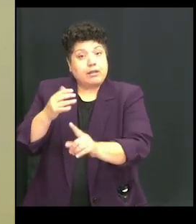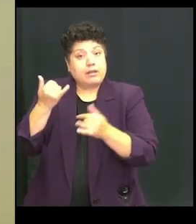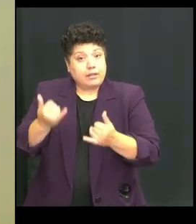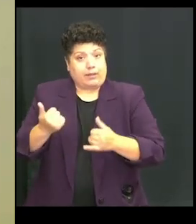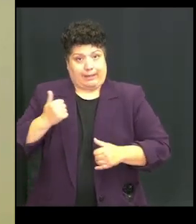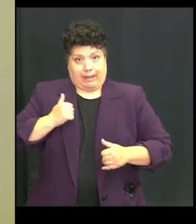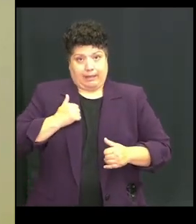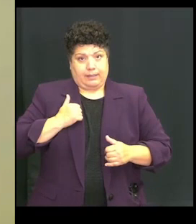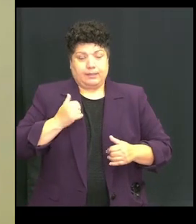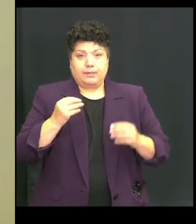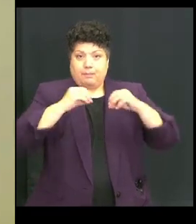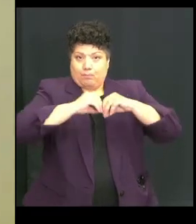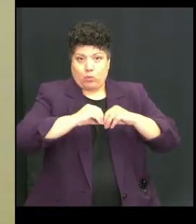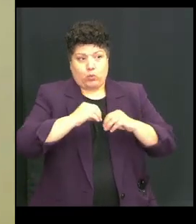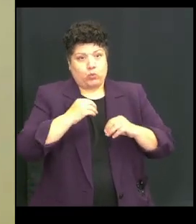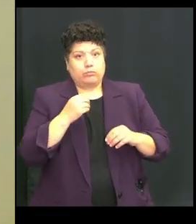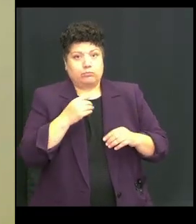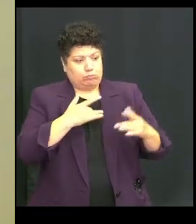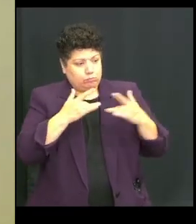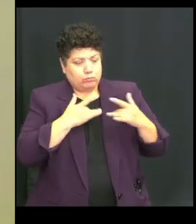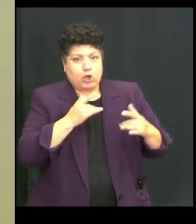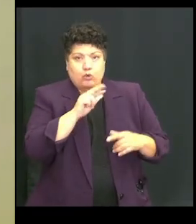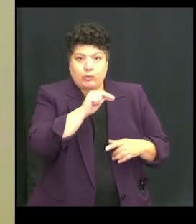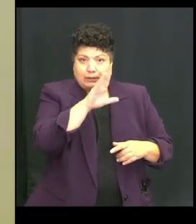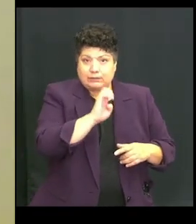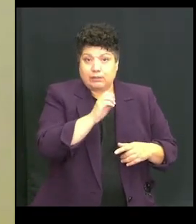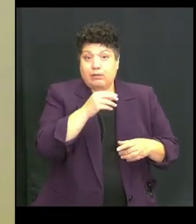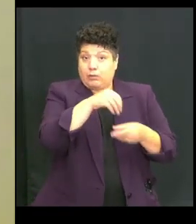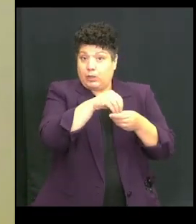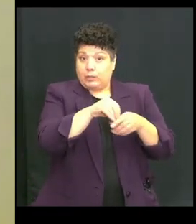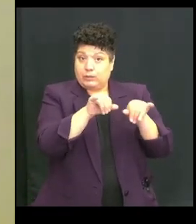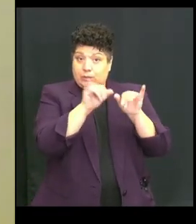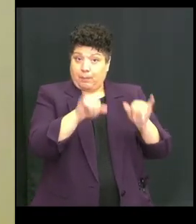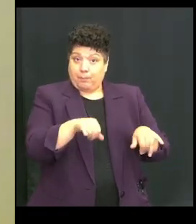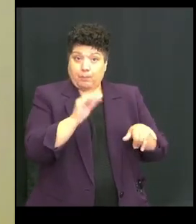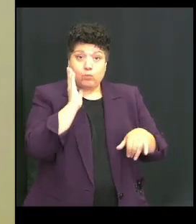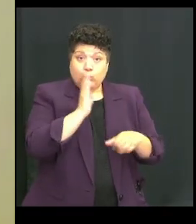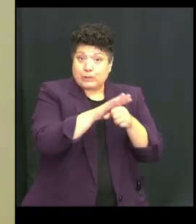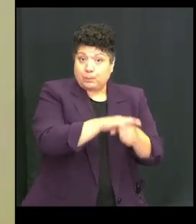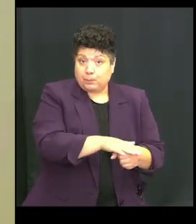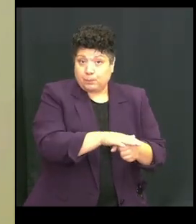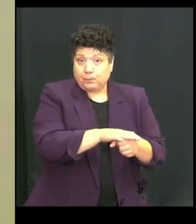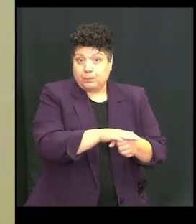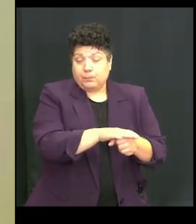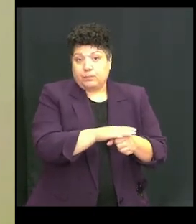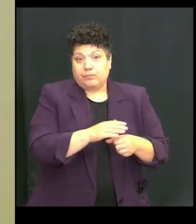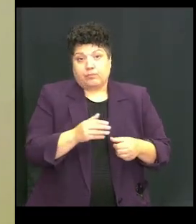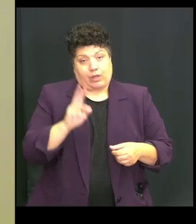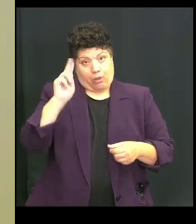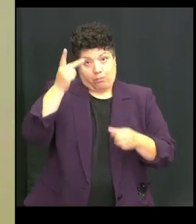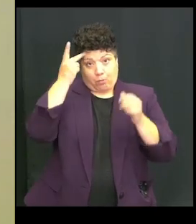in Canada and that concepts like systemic racism is now on every politician's lips